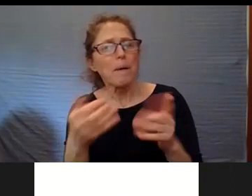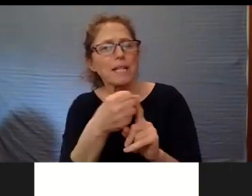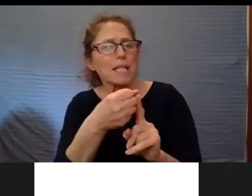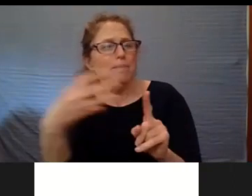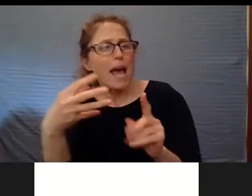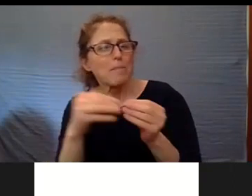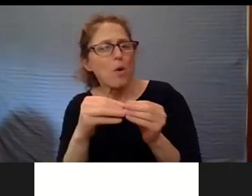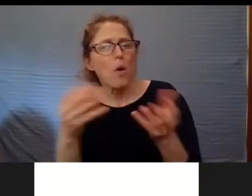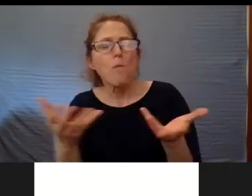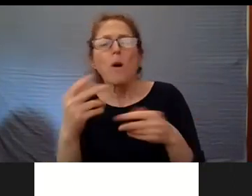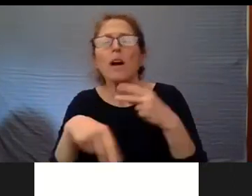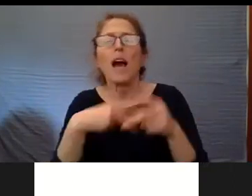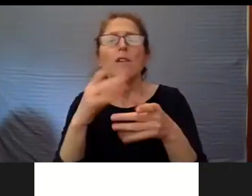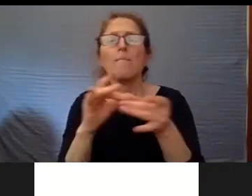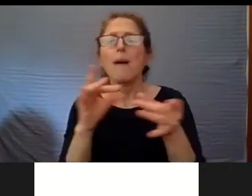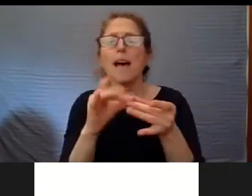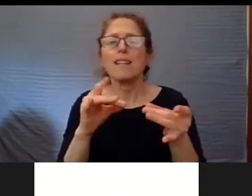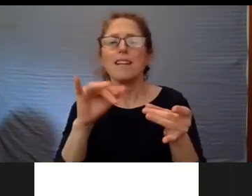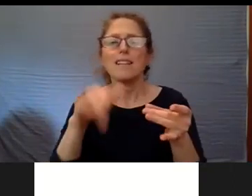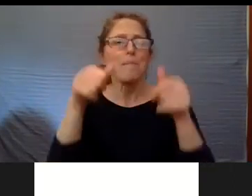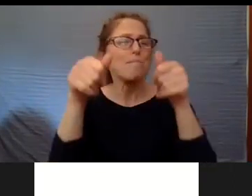What kind of messages do those posts and articles and those --